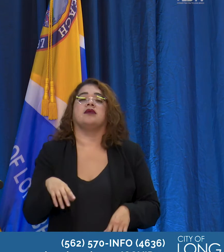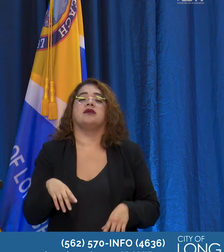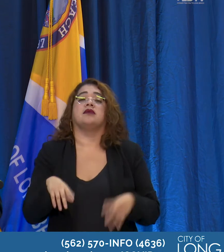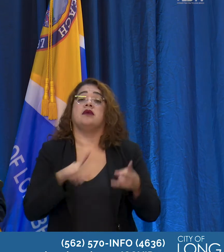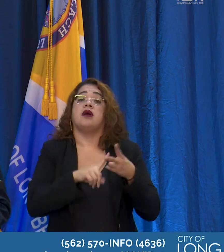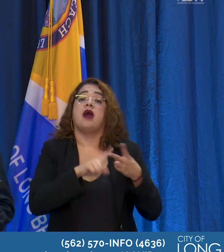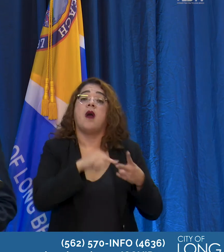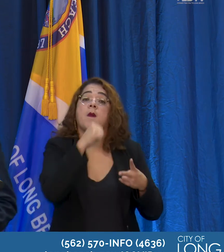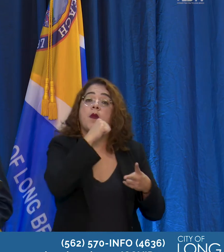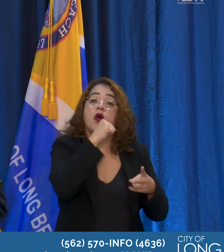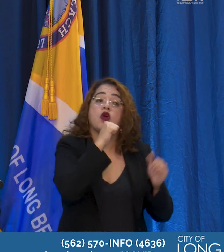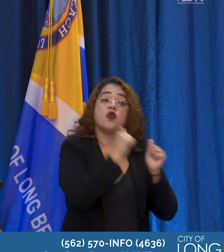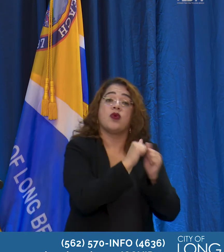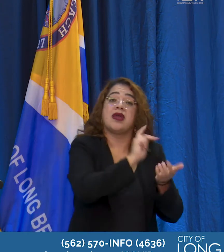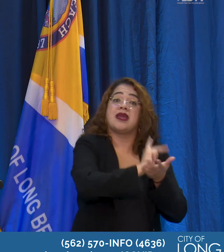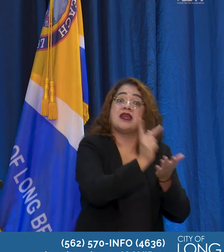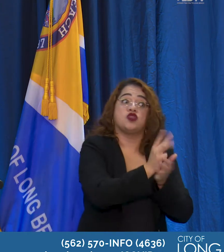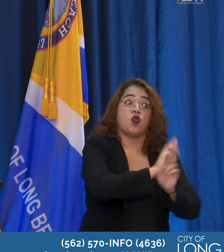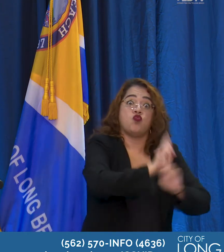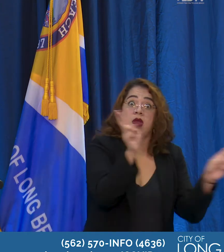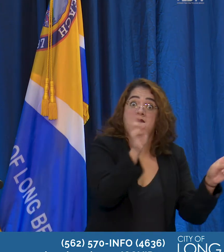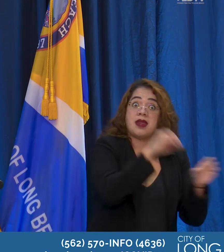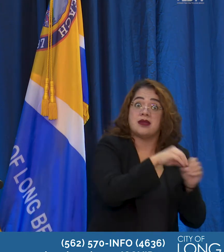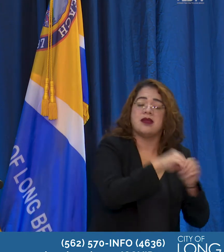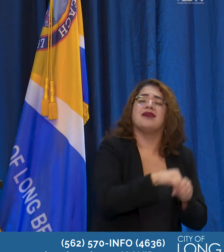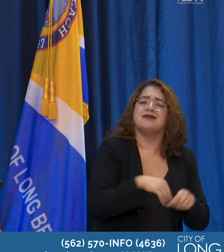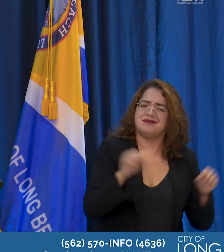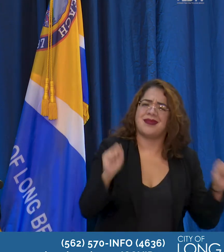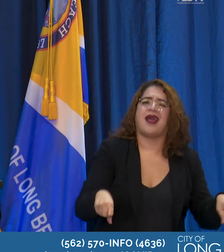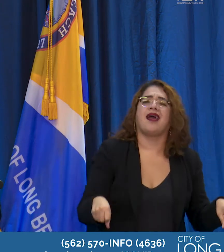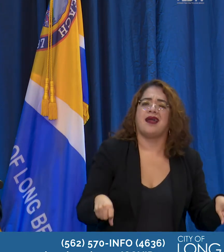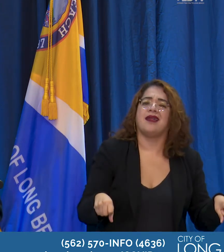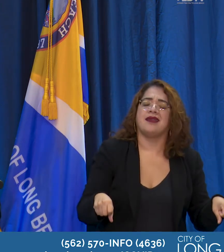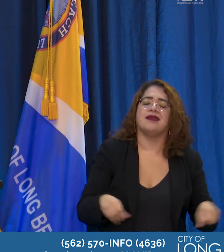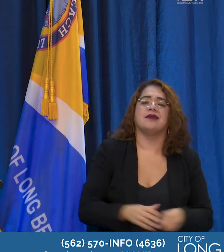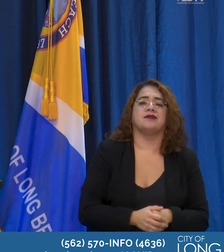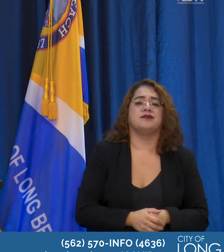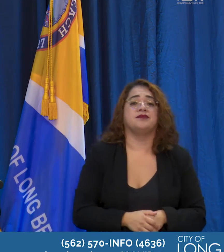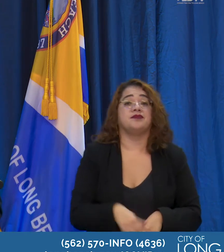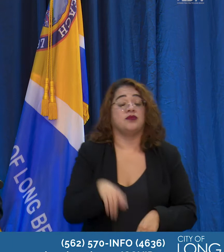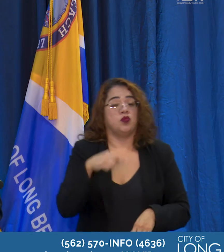trying to figure out is we understand how critical that piece is and so if